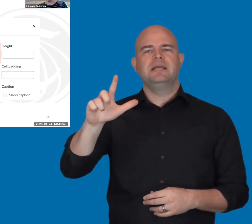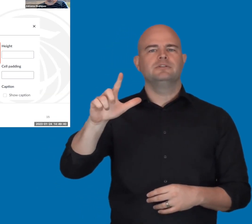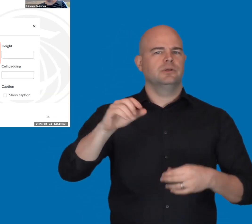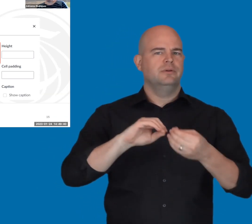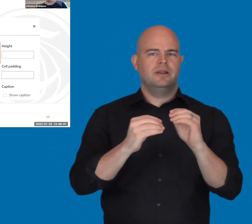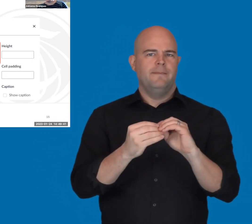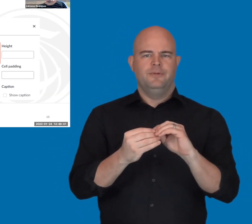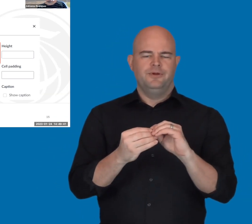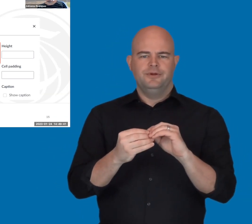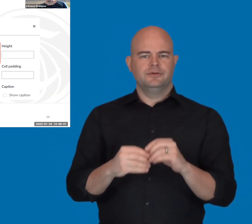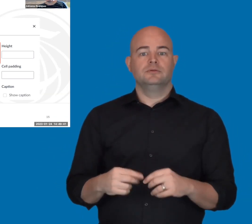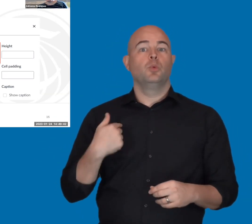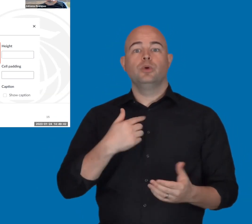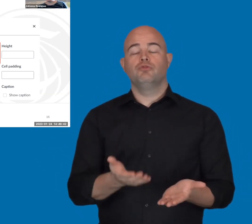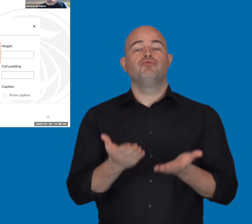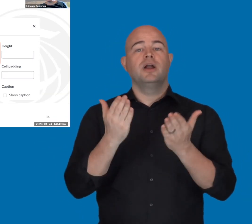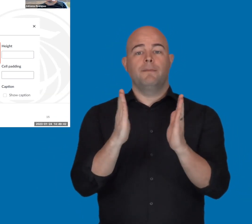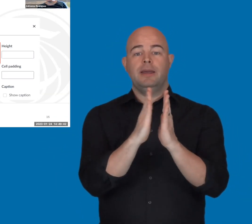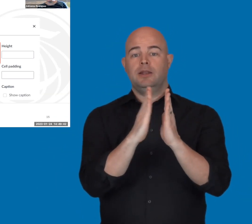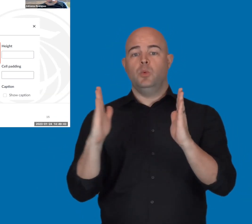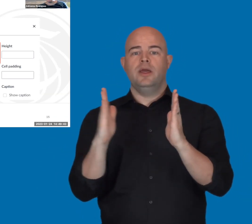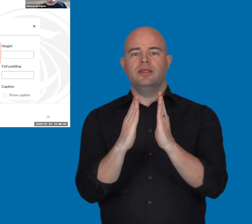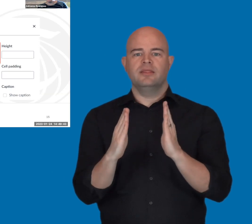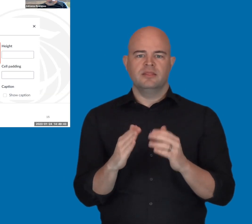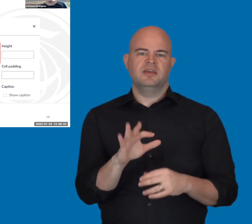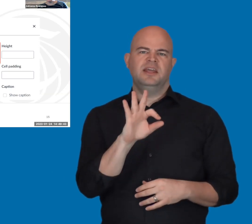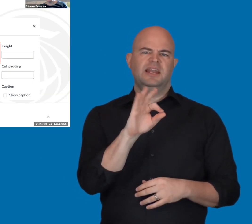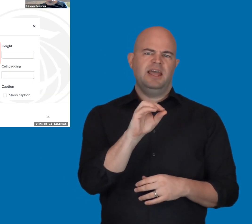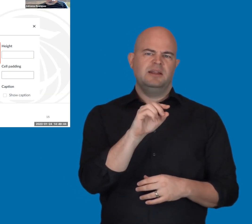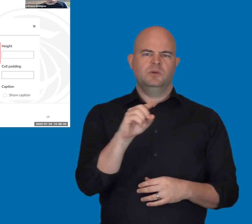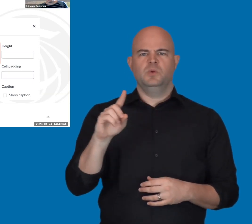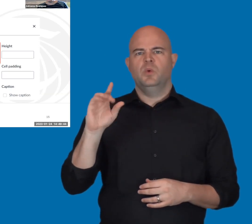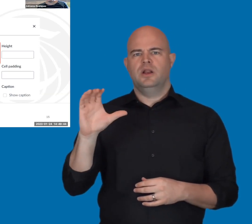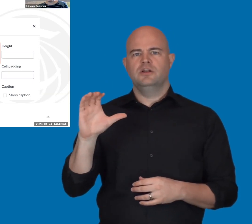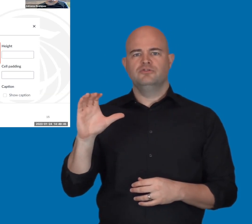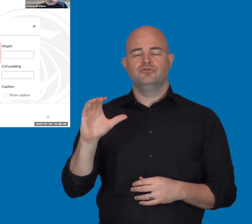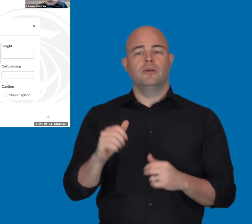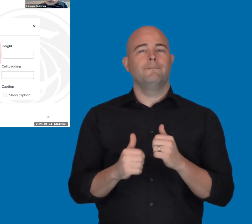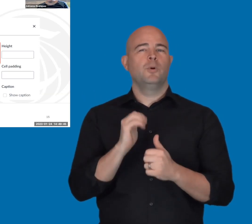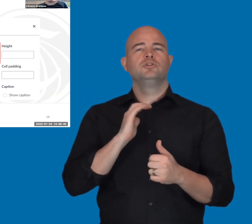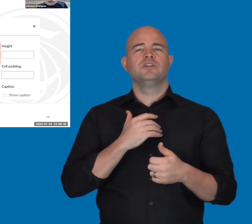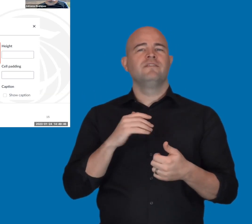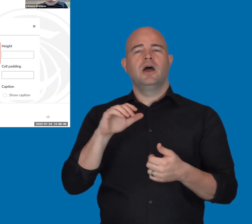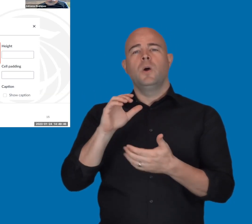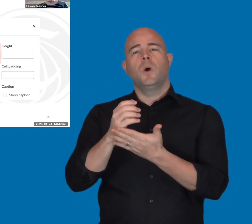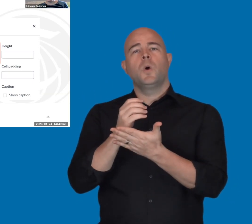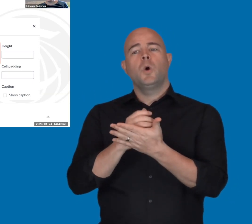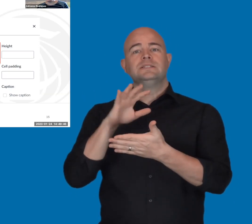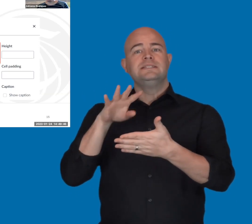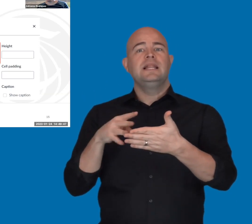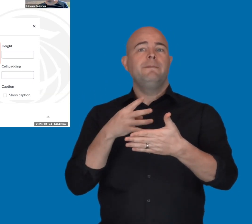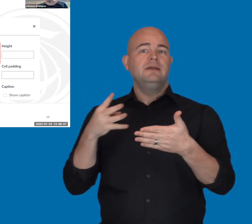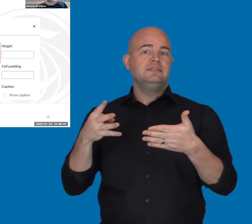Our recommended width is between 90 and 100. In most of course cell bindings like that we use 90%.